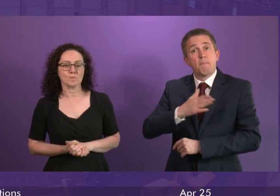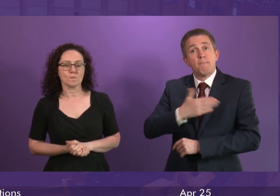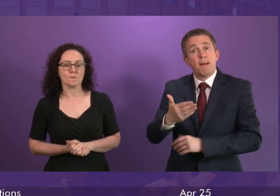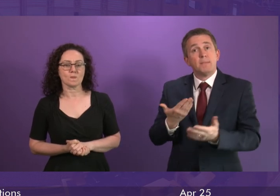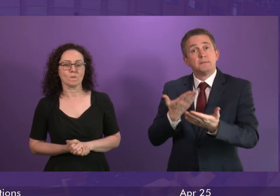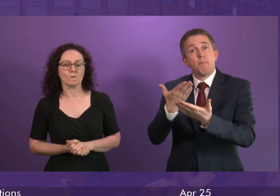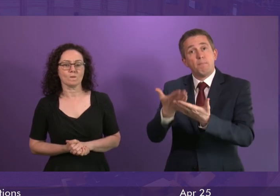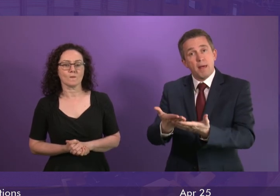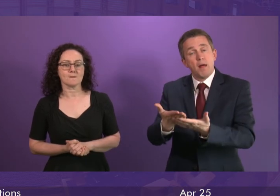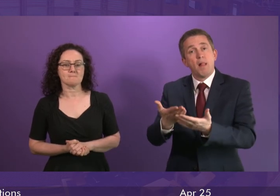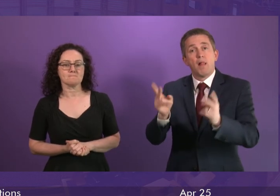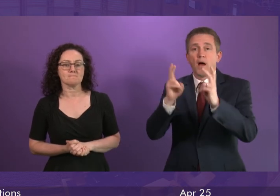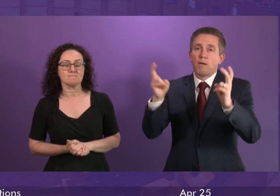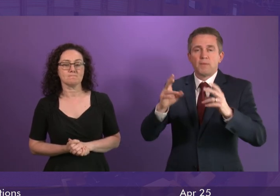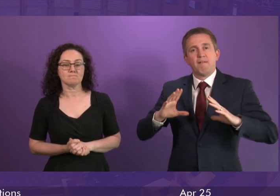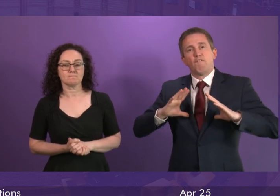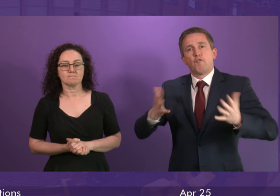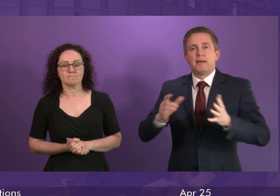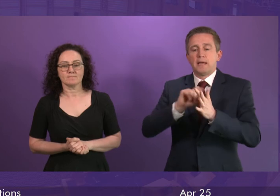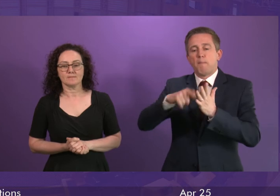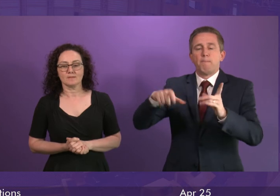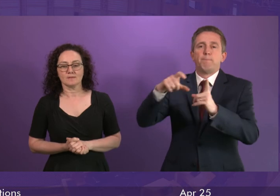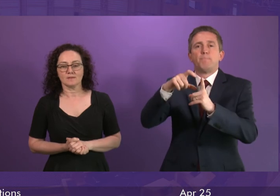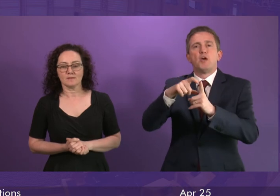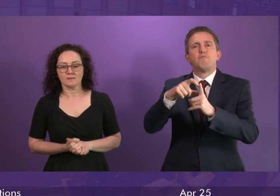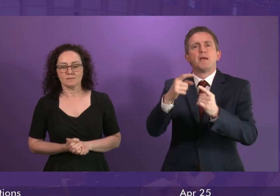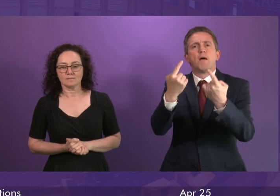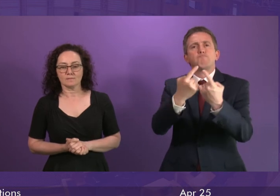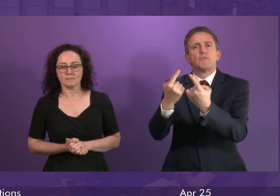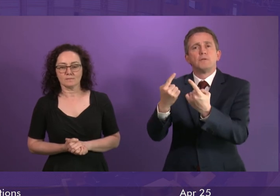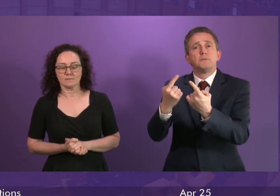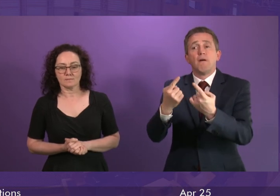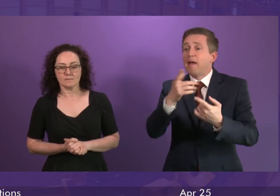on the provision of free period products. If passed, the bill will make Scotland a world